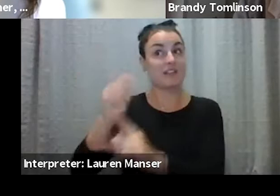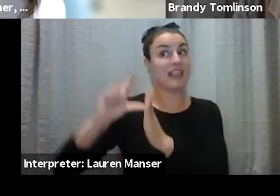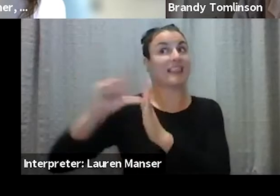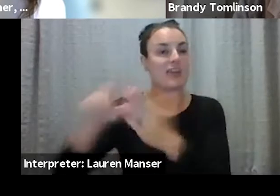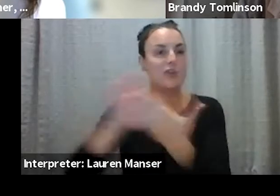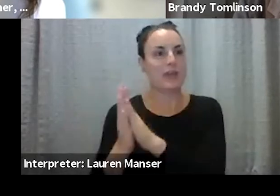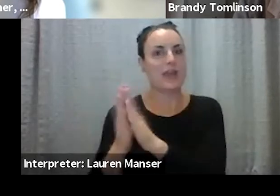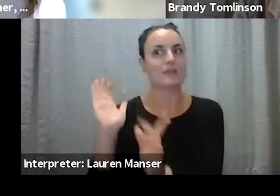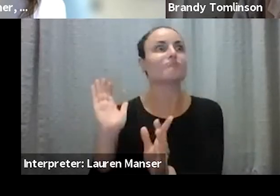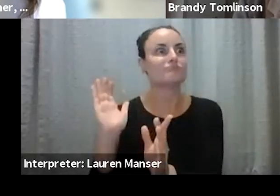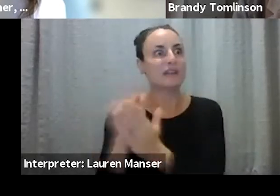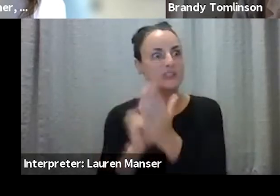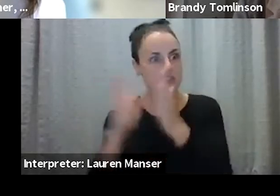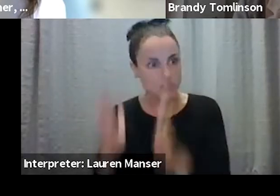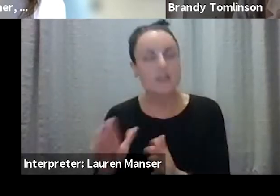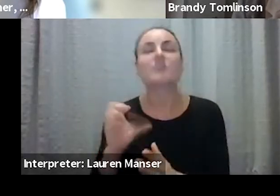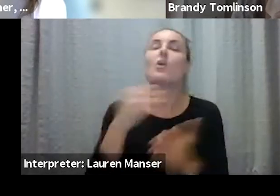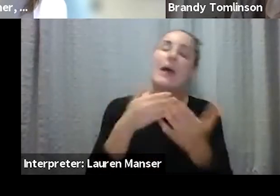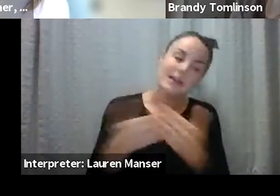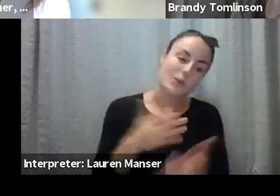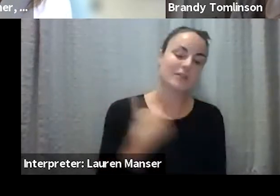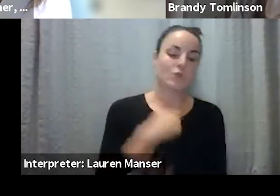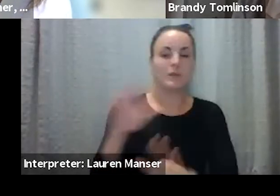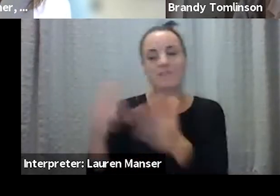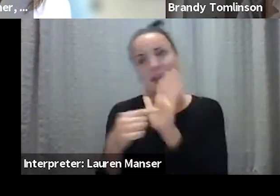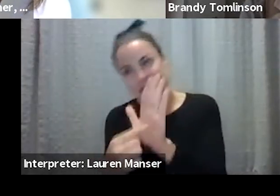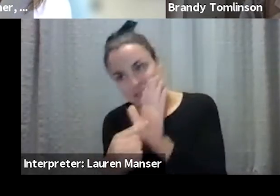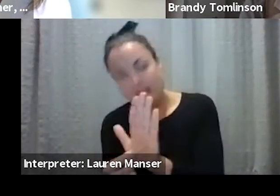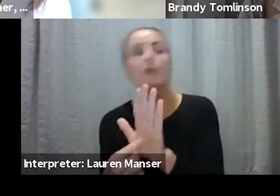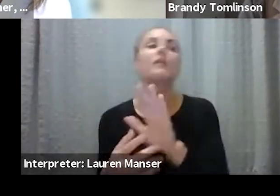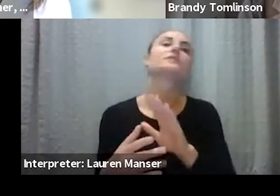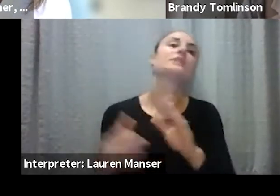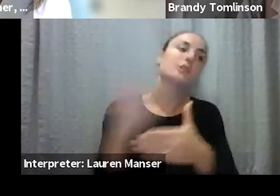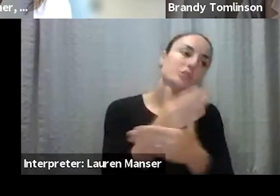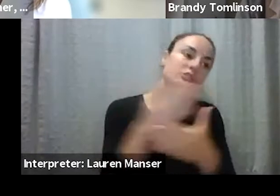was we really focused on disclosing your disability at the post-secondary level.